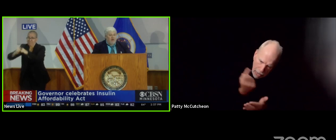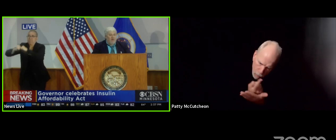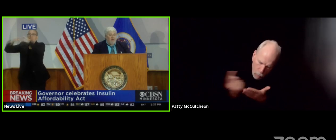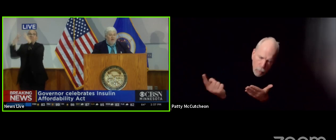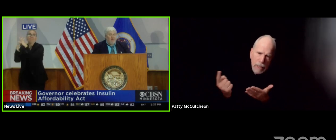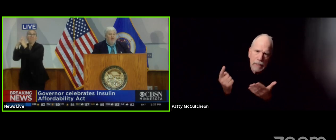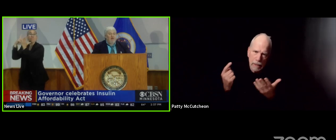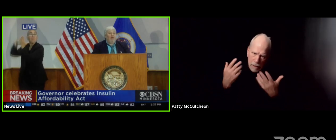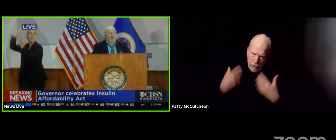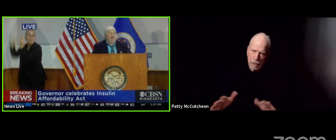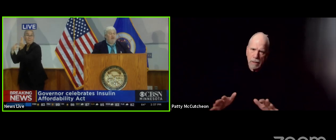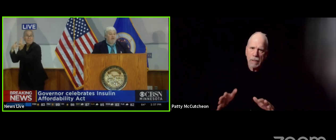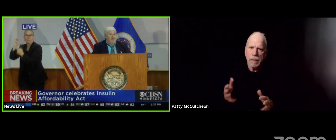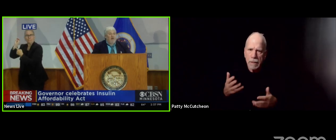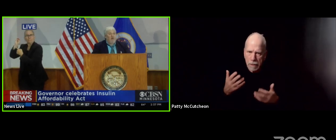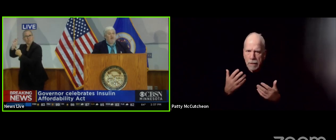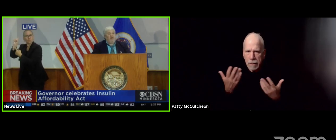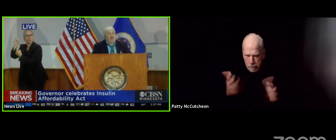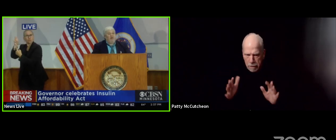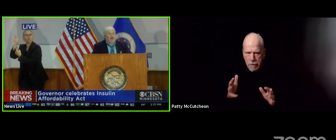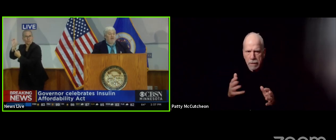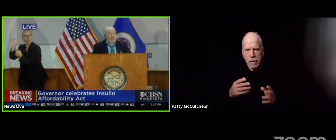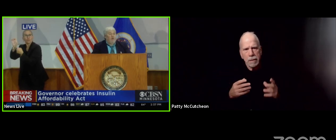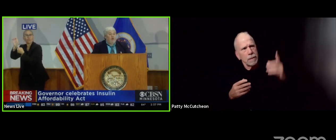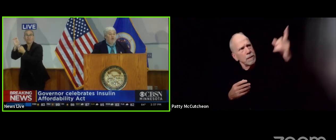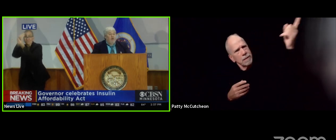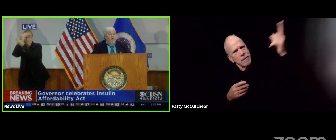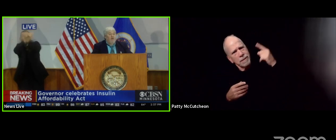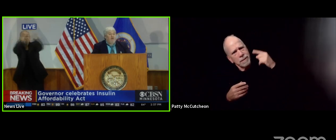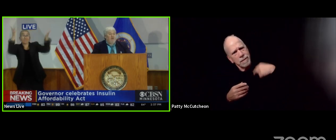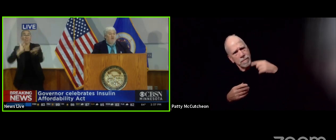IN EFFECT AND THEY NEED TO FOLLOW IT AND I THINK THEY WILL. SO,